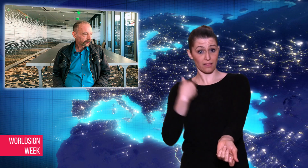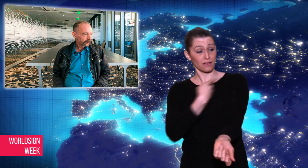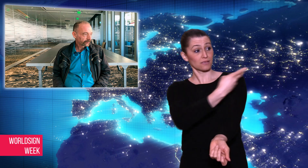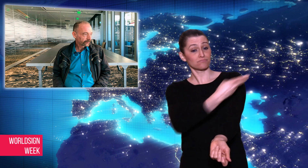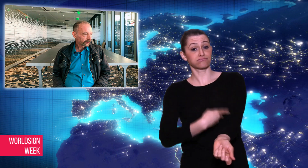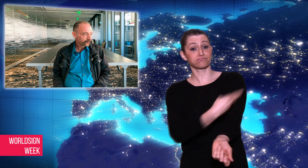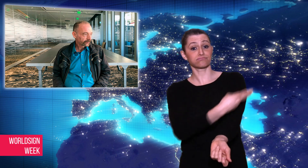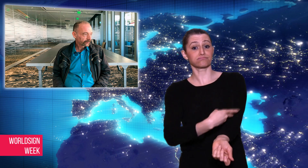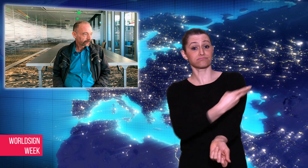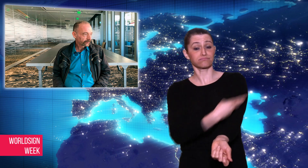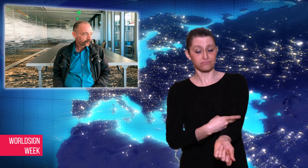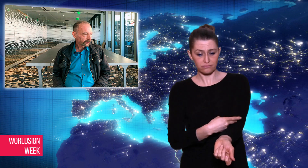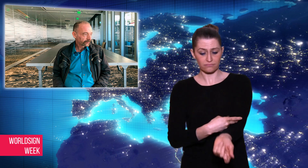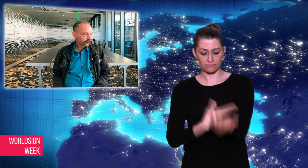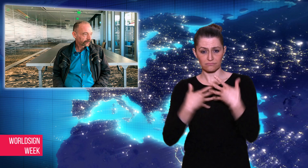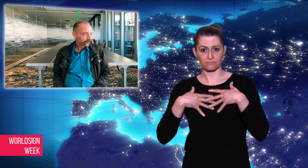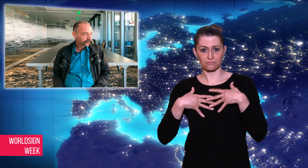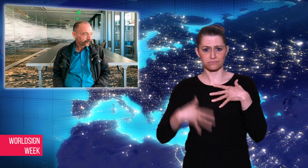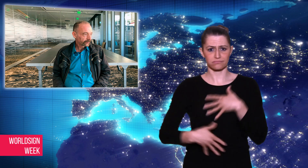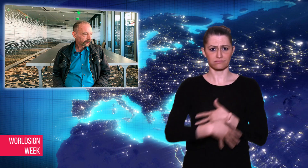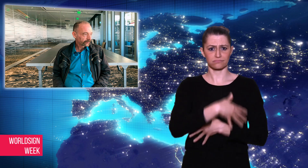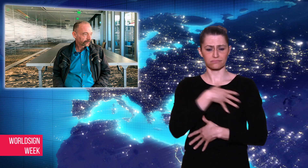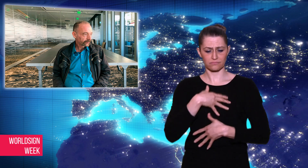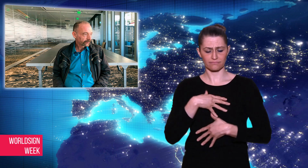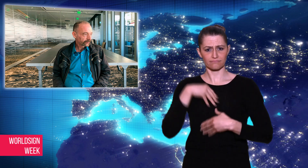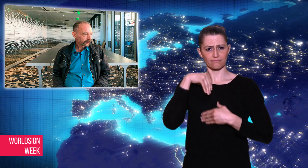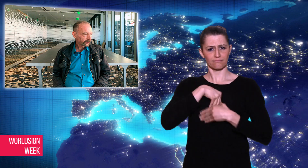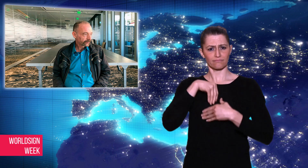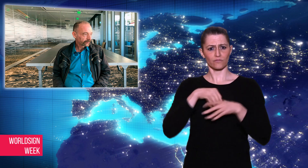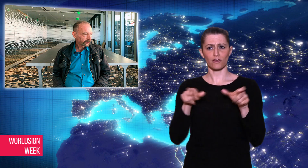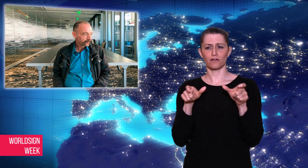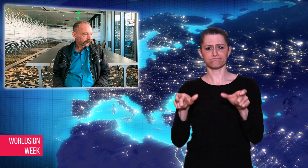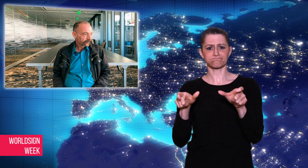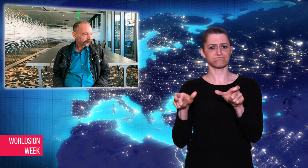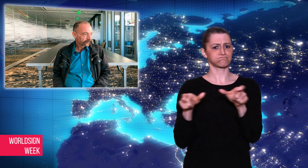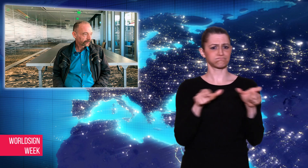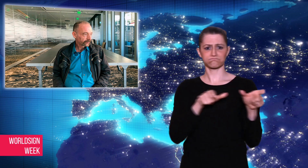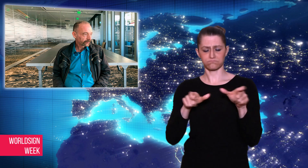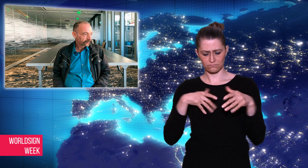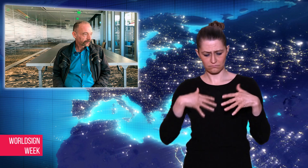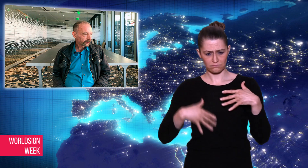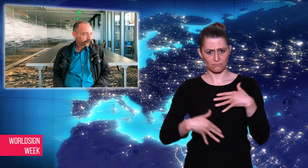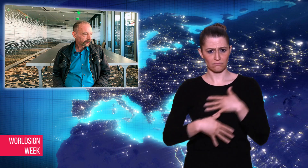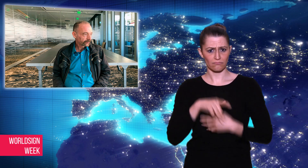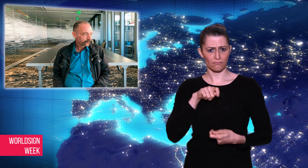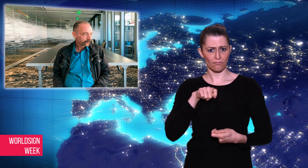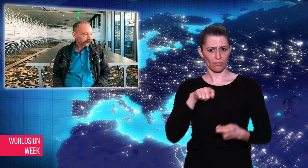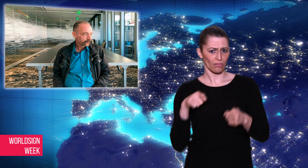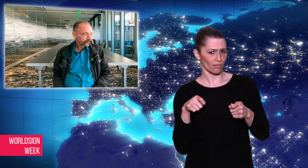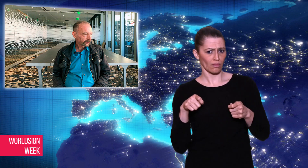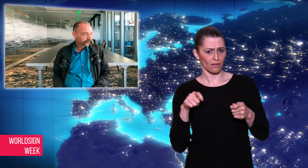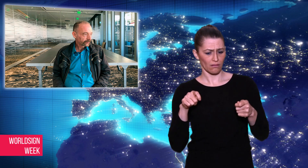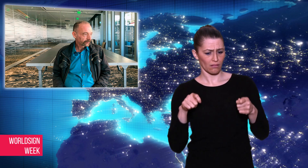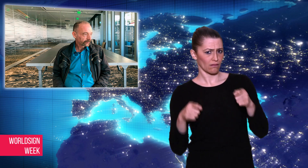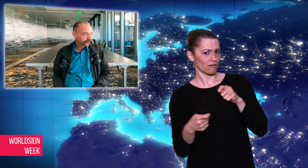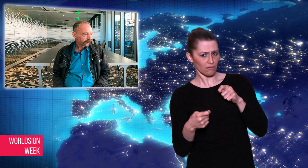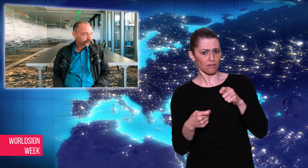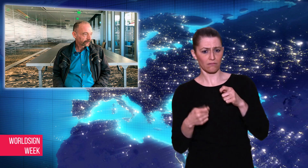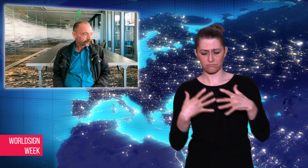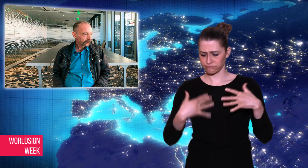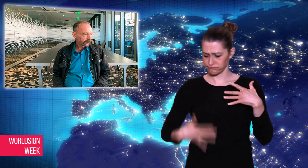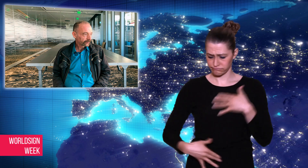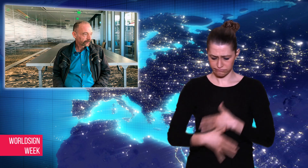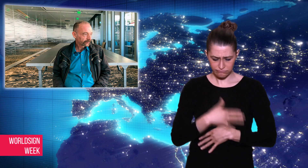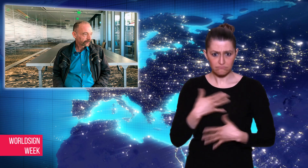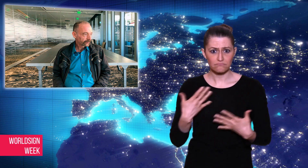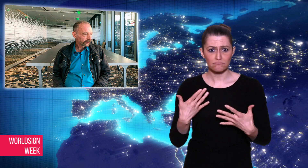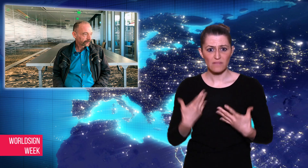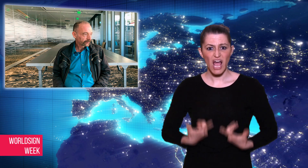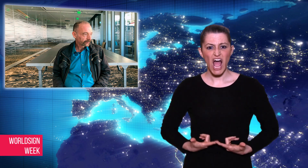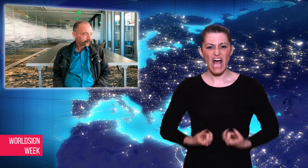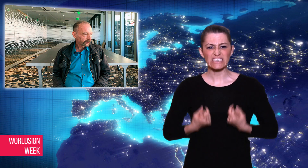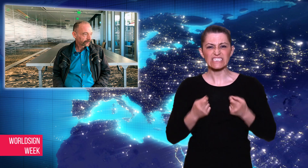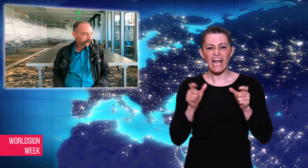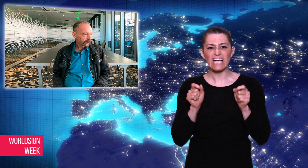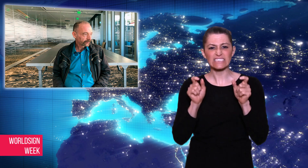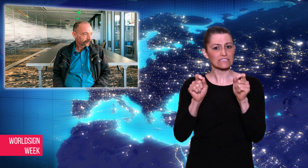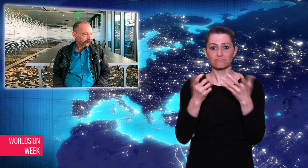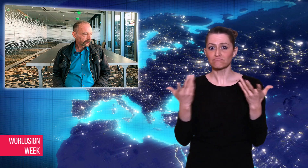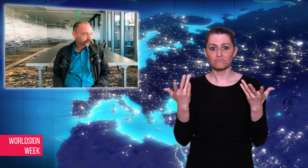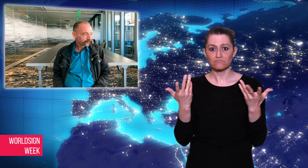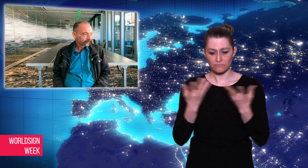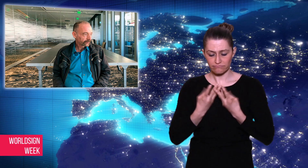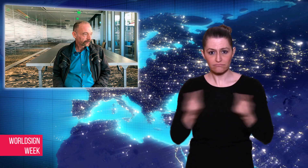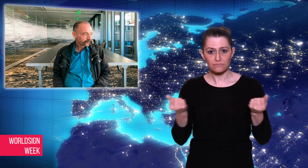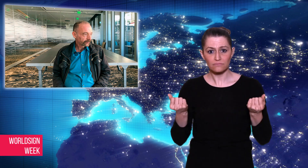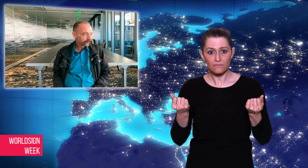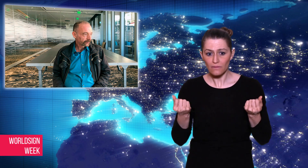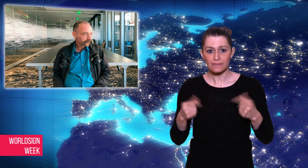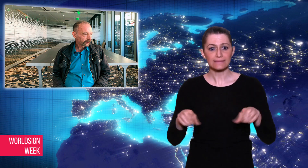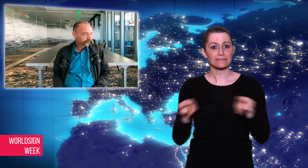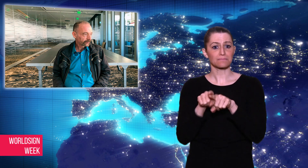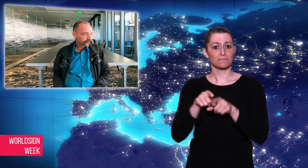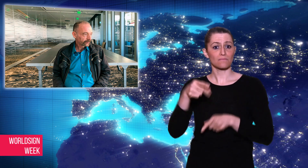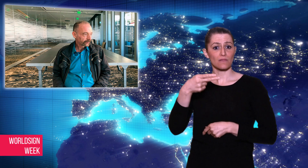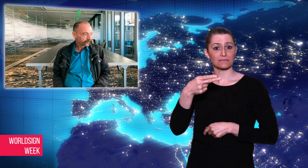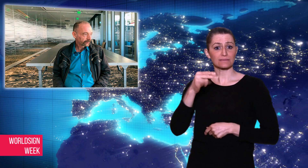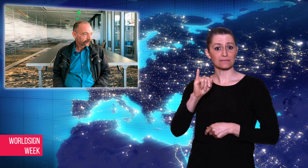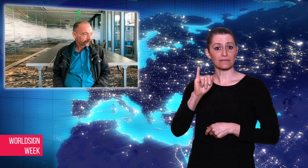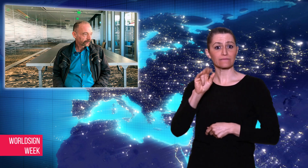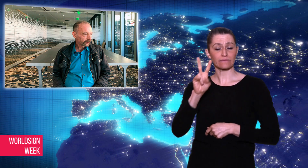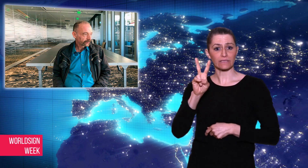immune system changed and he was cured of cancer plus HIV.